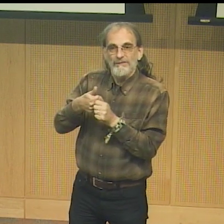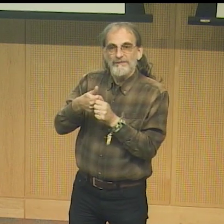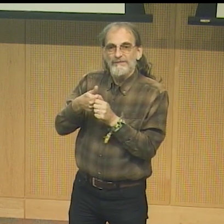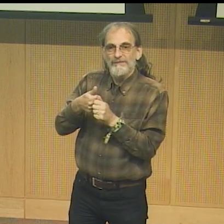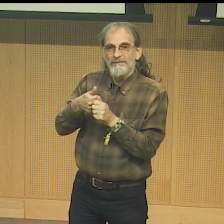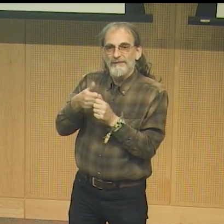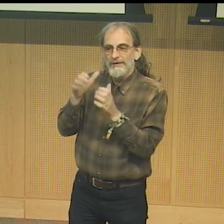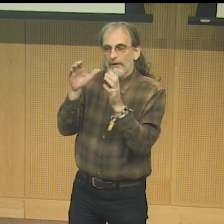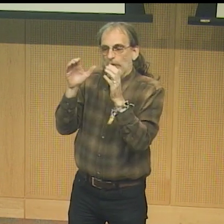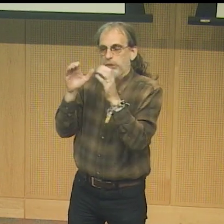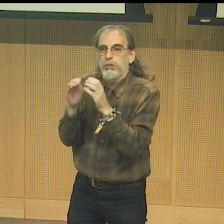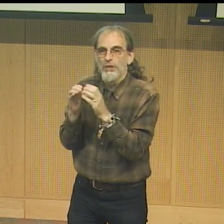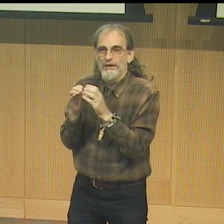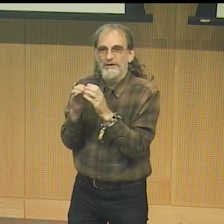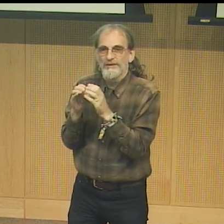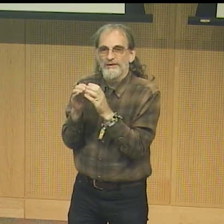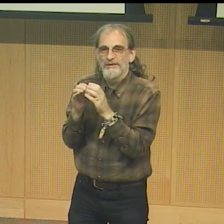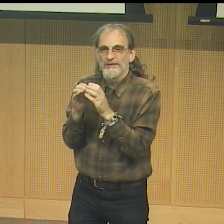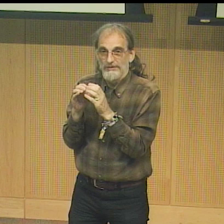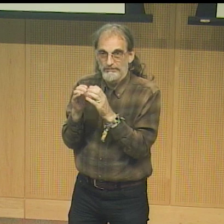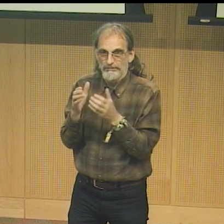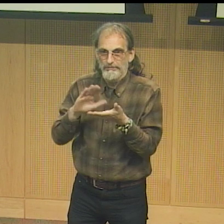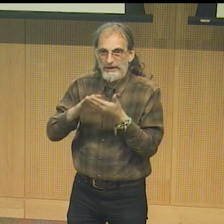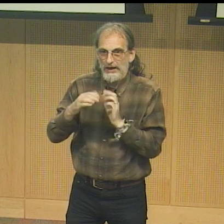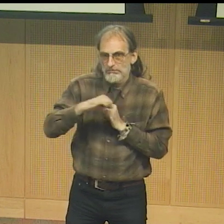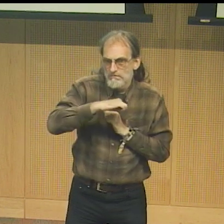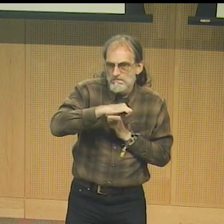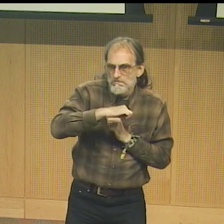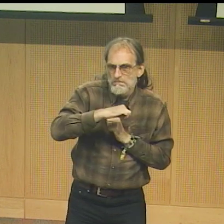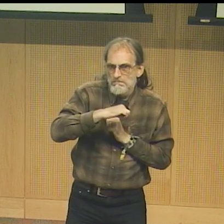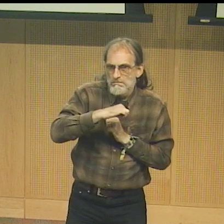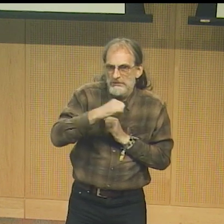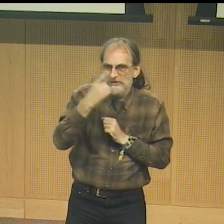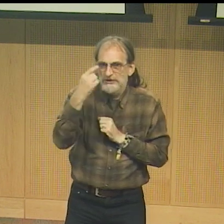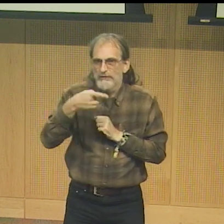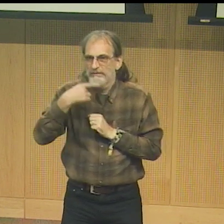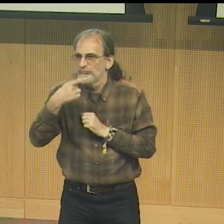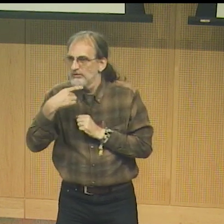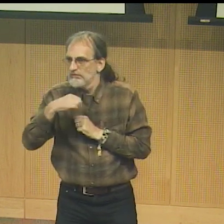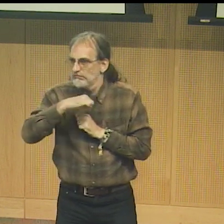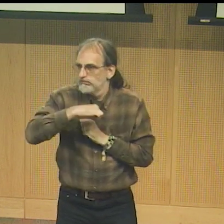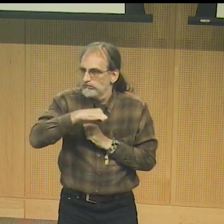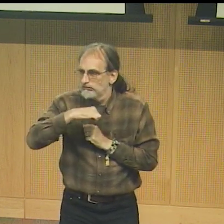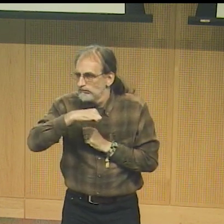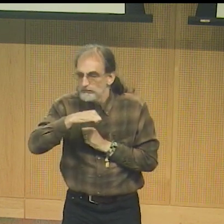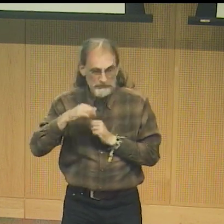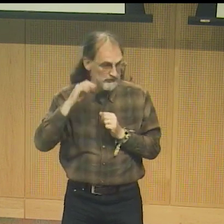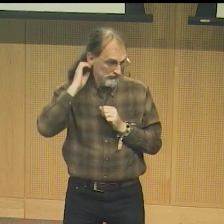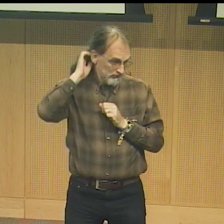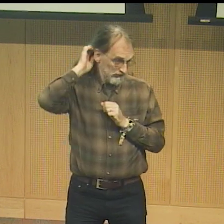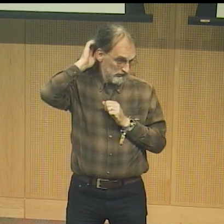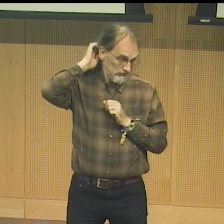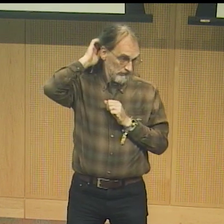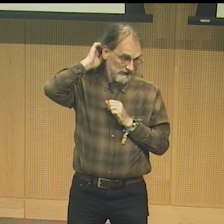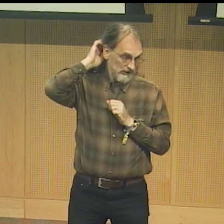So, the concept of Deaf culture as it was back in France then shrank. We became very protective